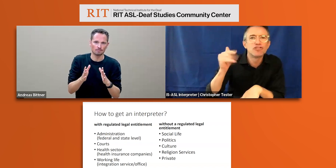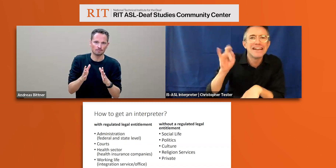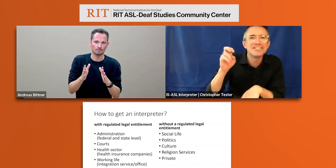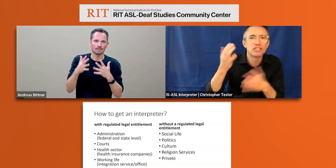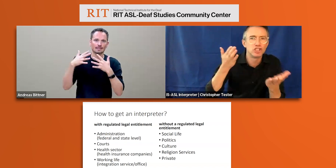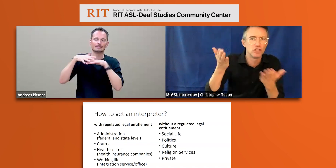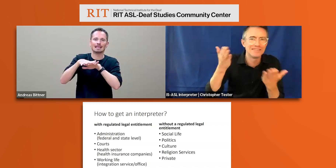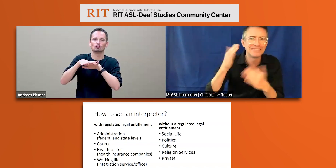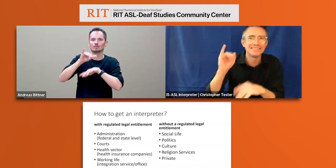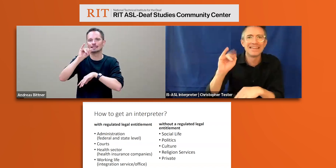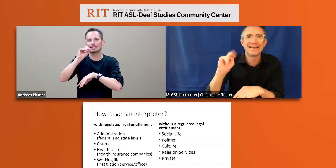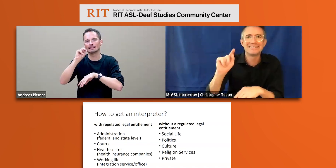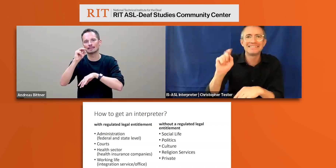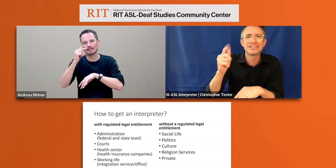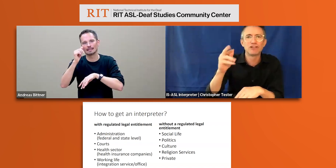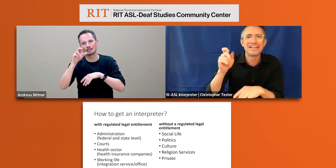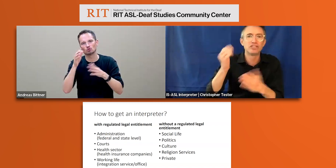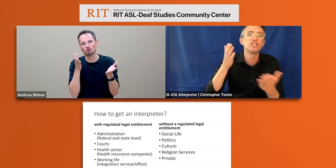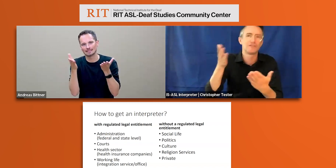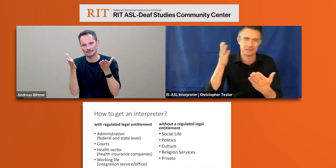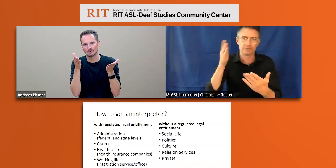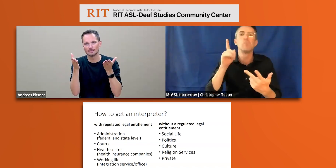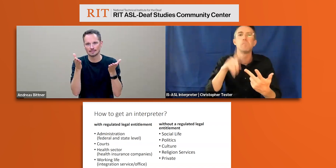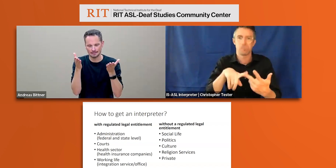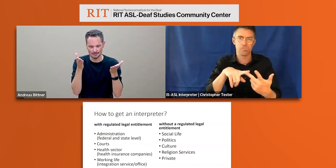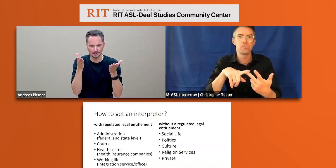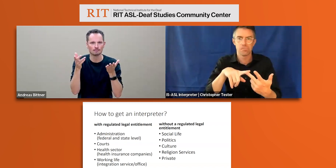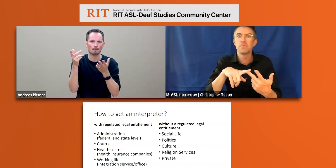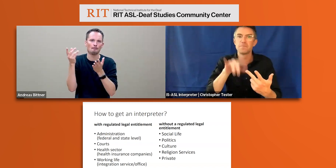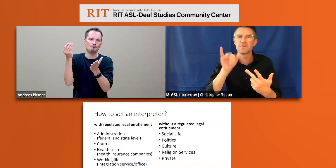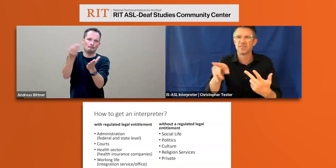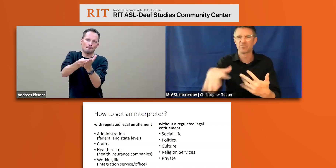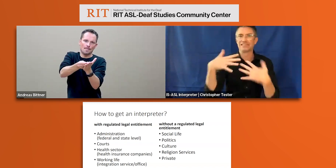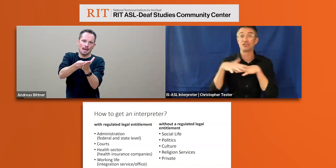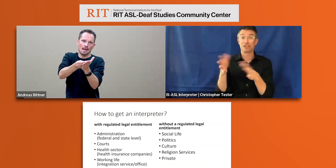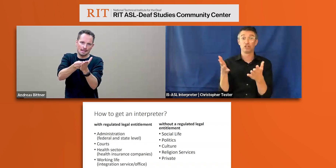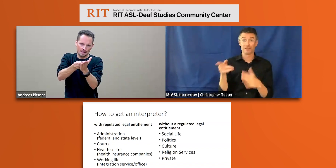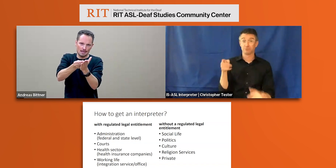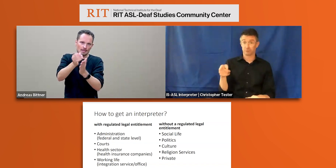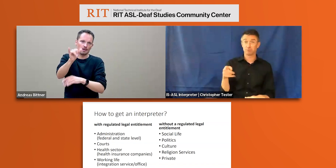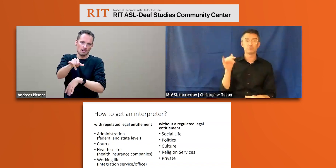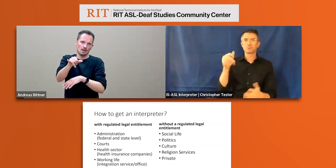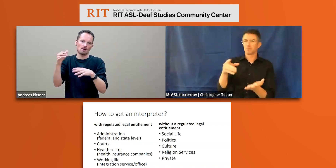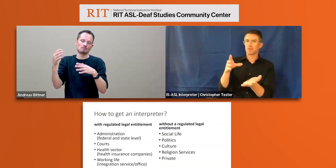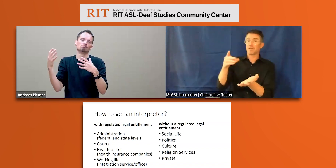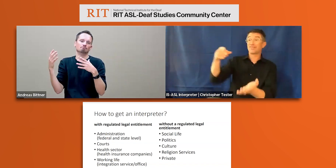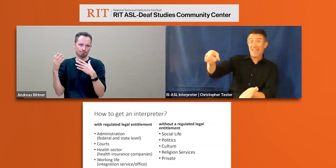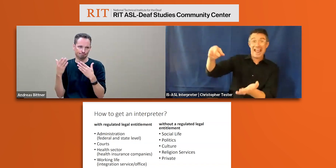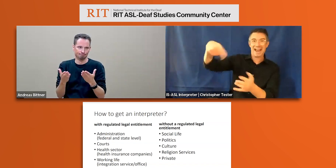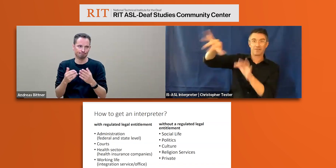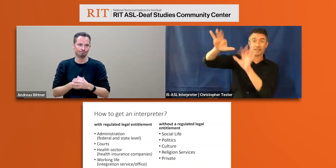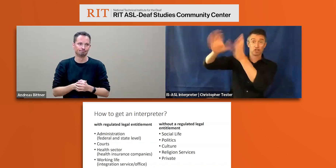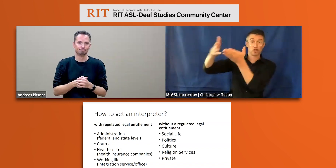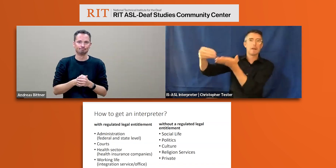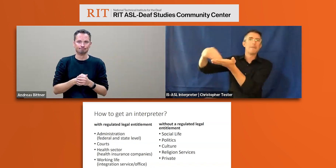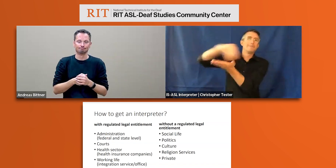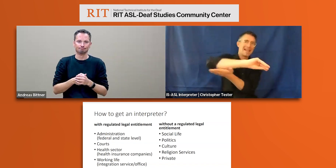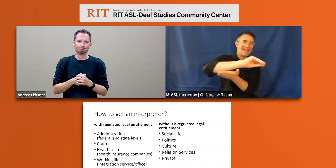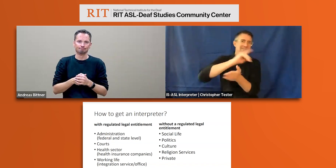It's called integration service in that situation.